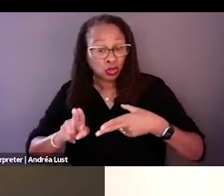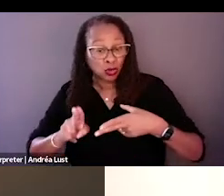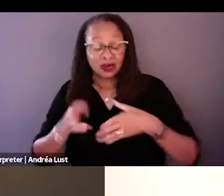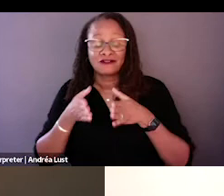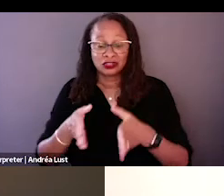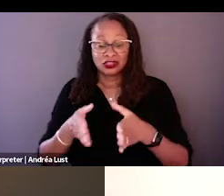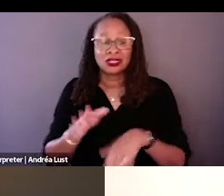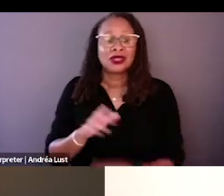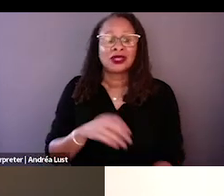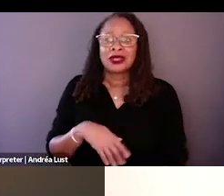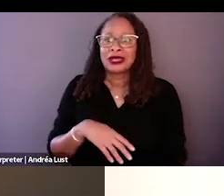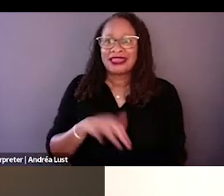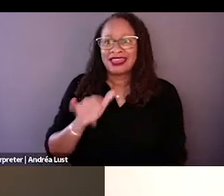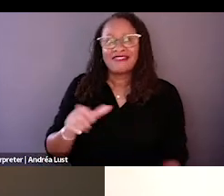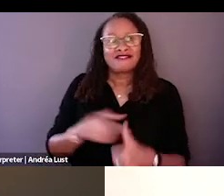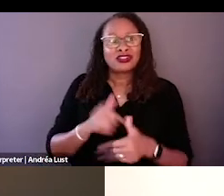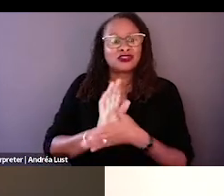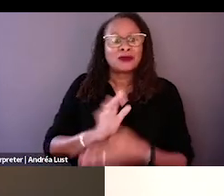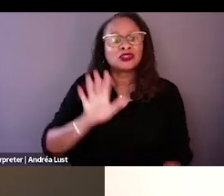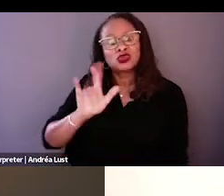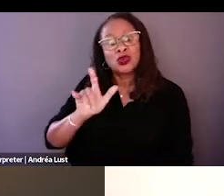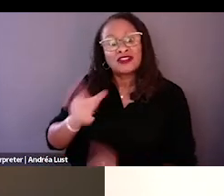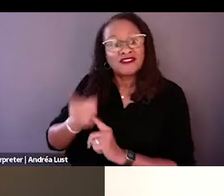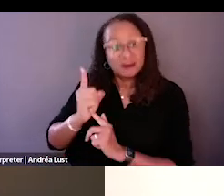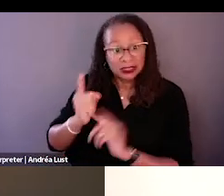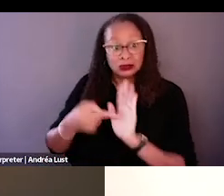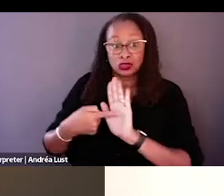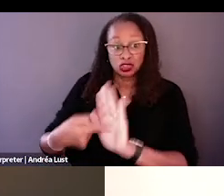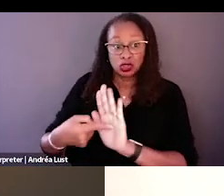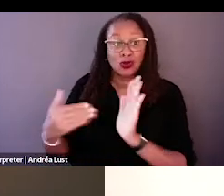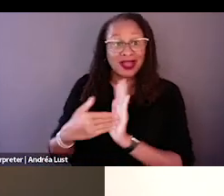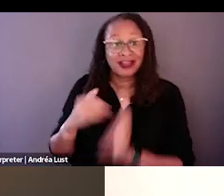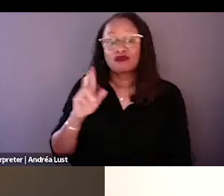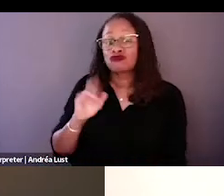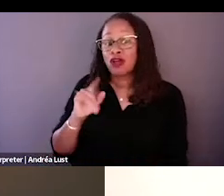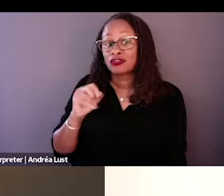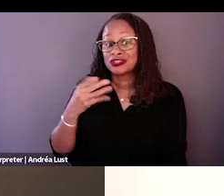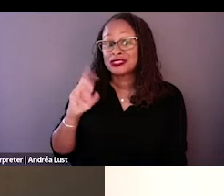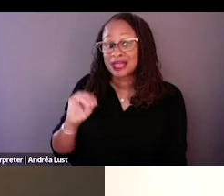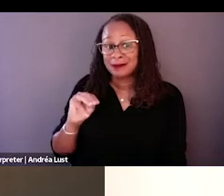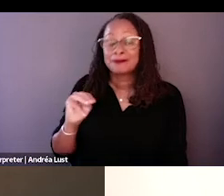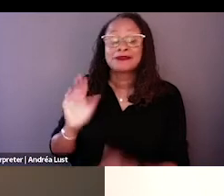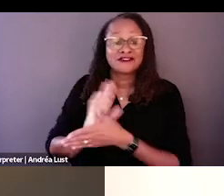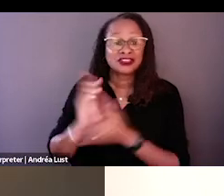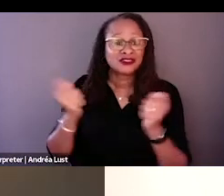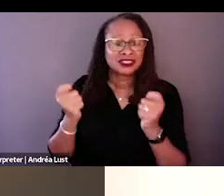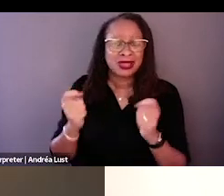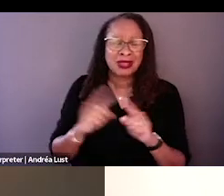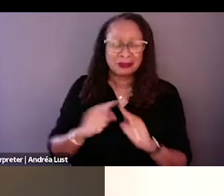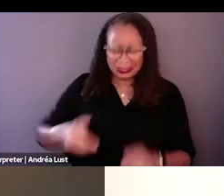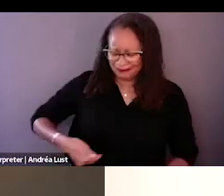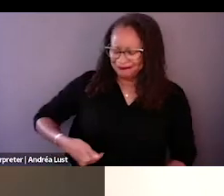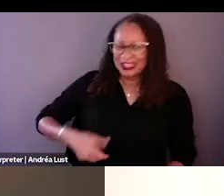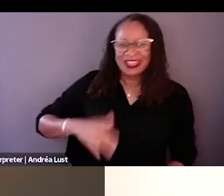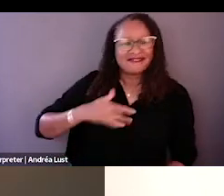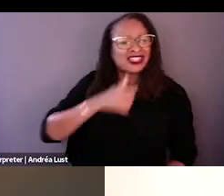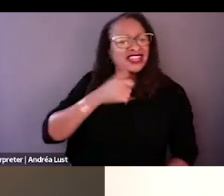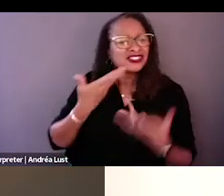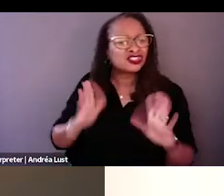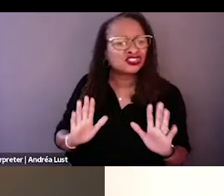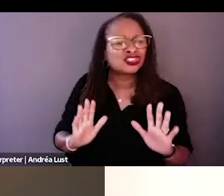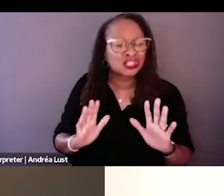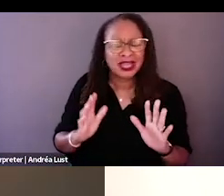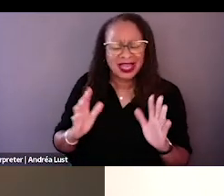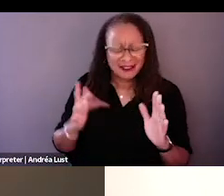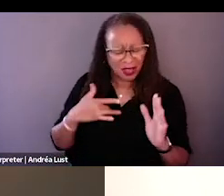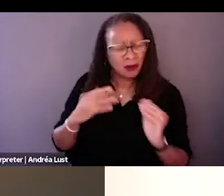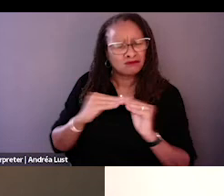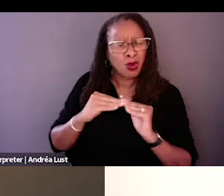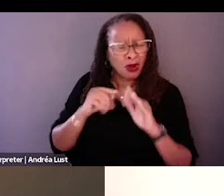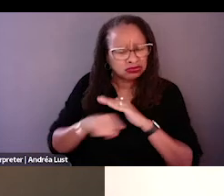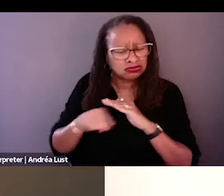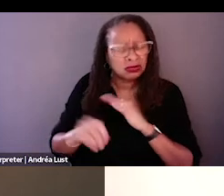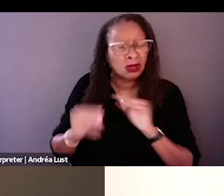Ella: And your narrator is Helen Carter who is Jewish on her mother's side, I gather.